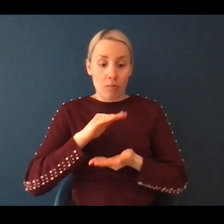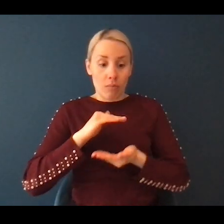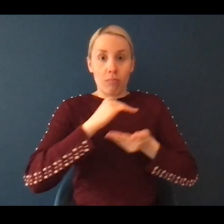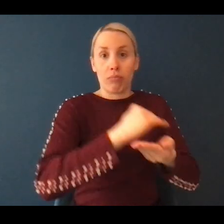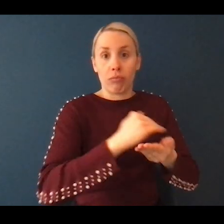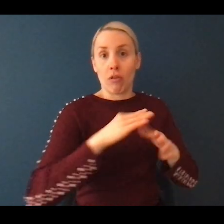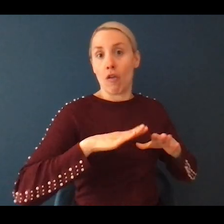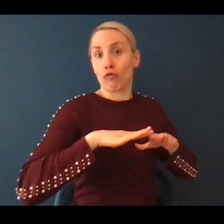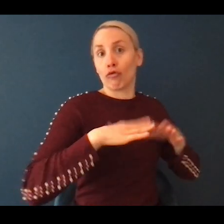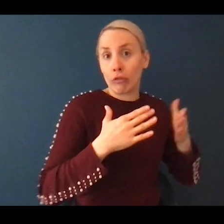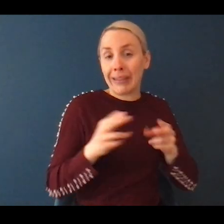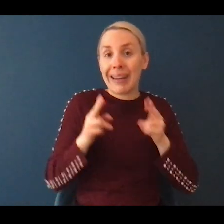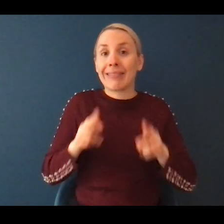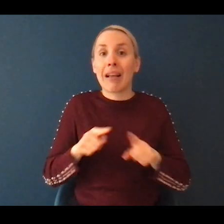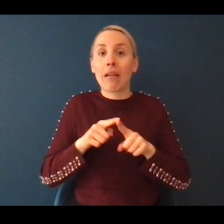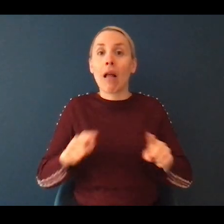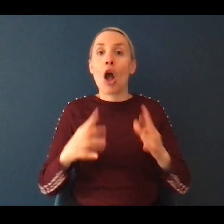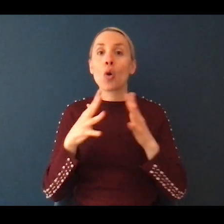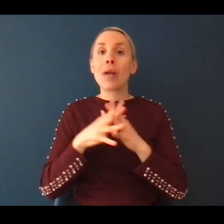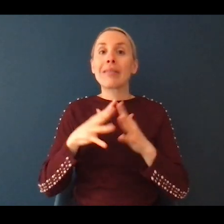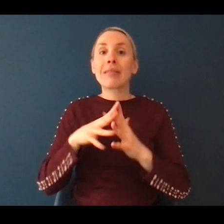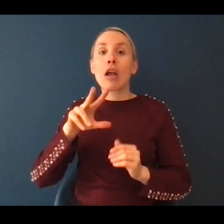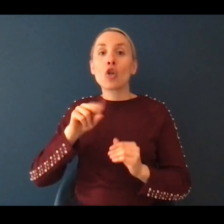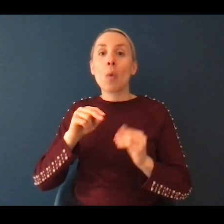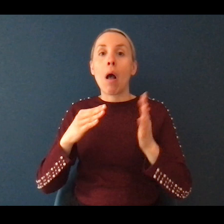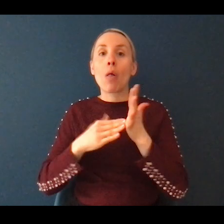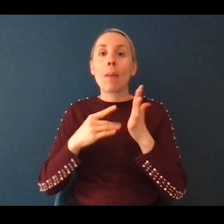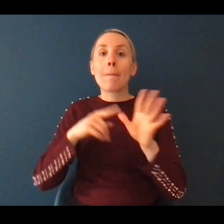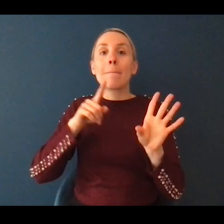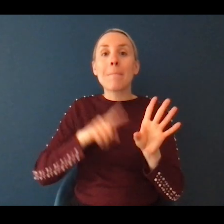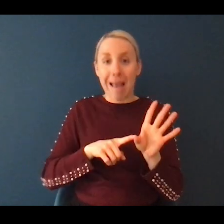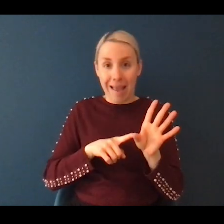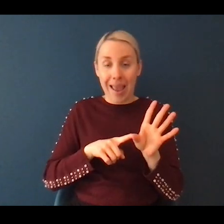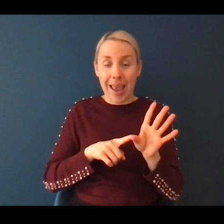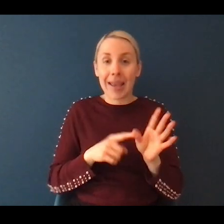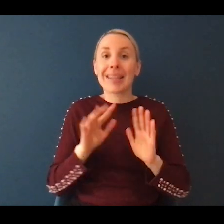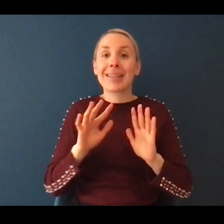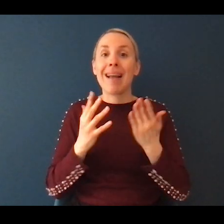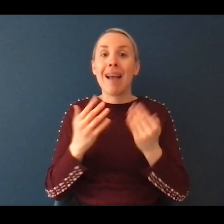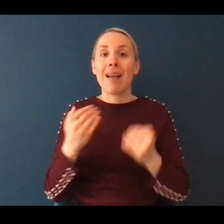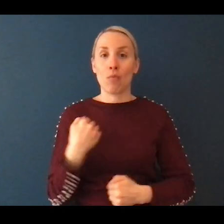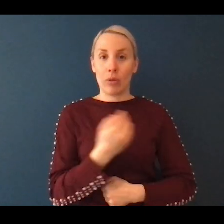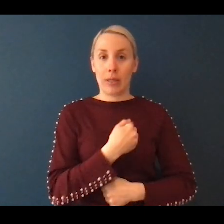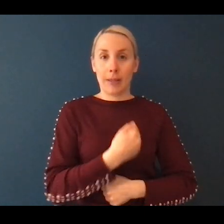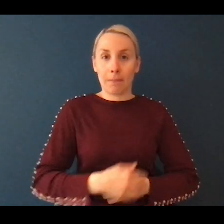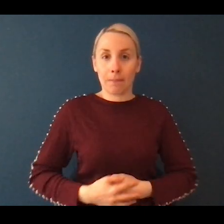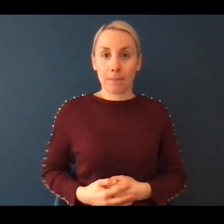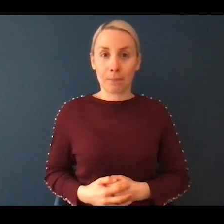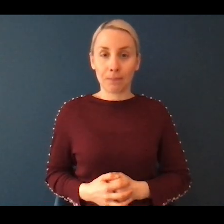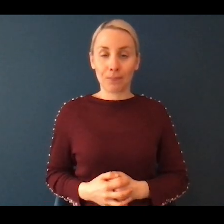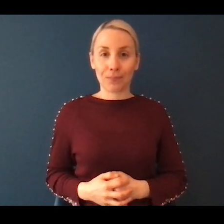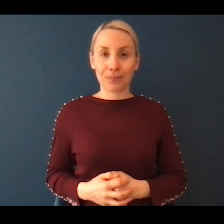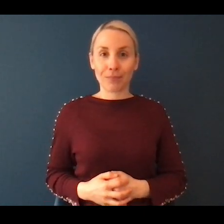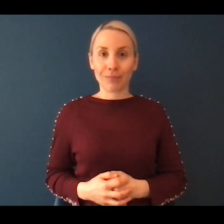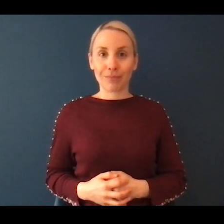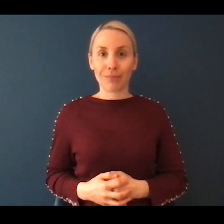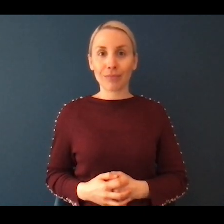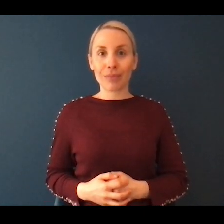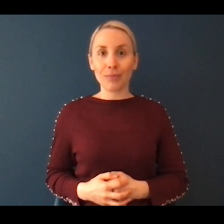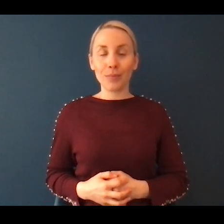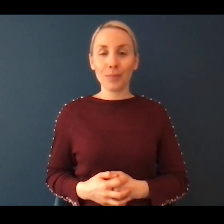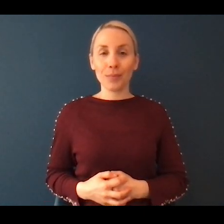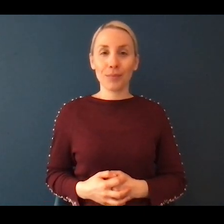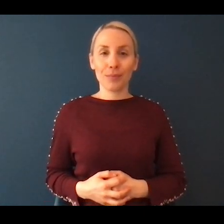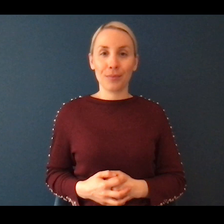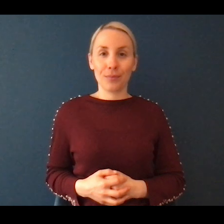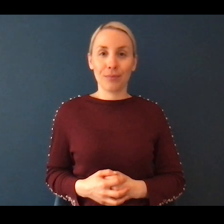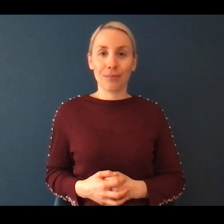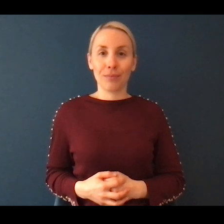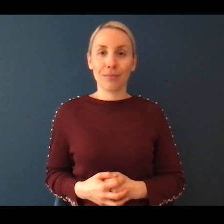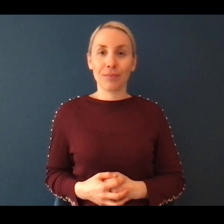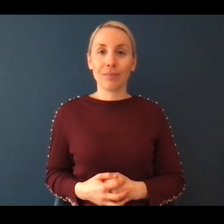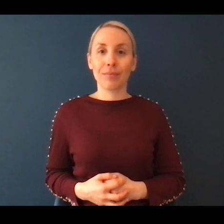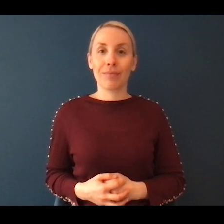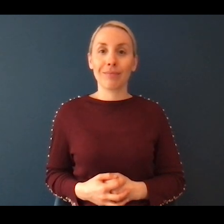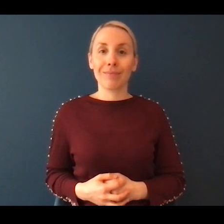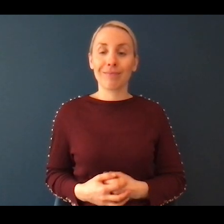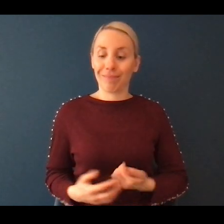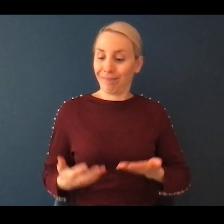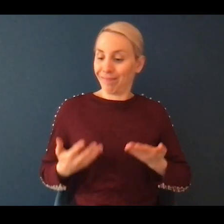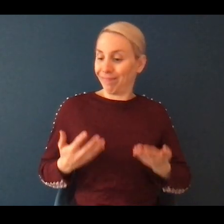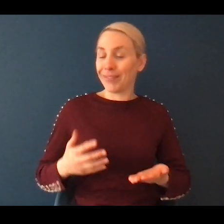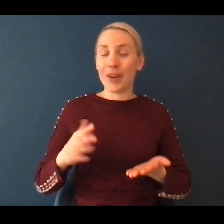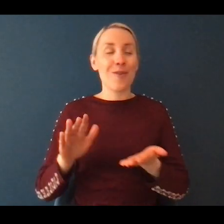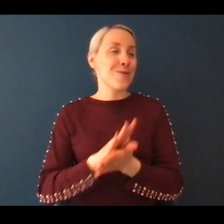12 of May 2021 10am important and now I'm very happy to introduce the two artists who